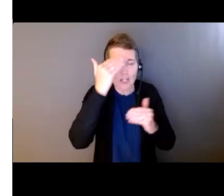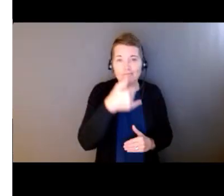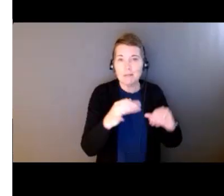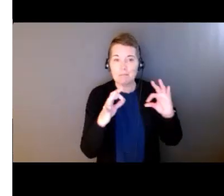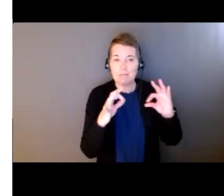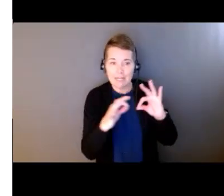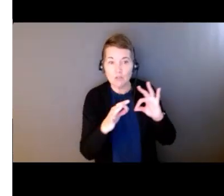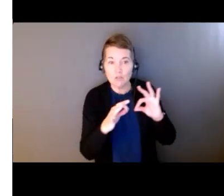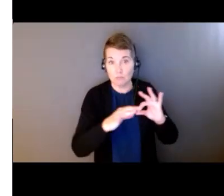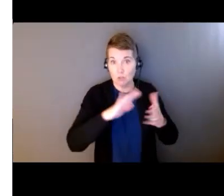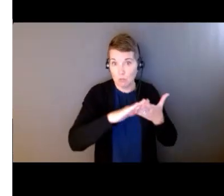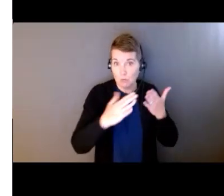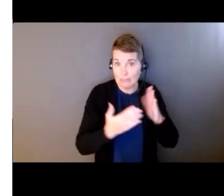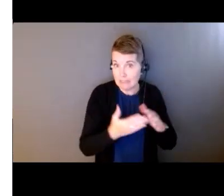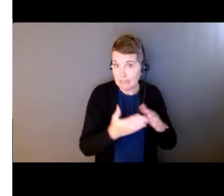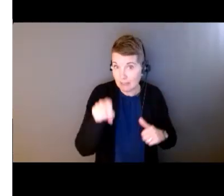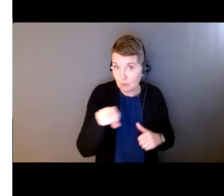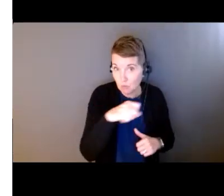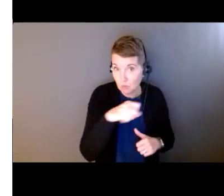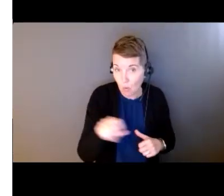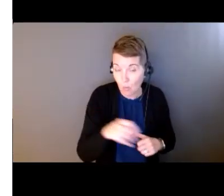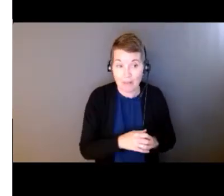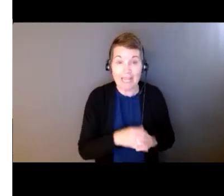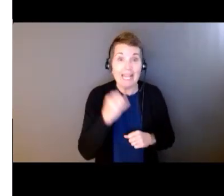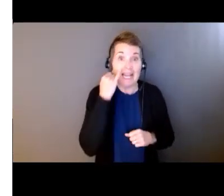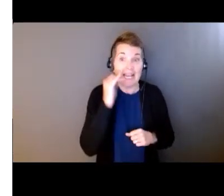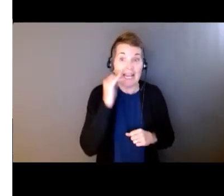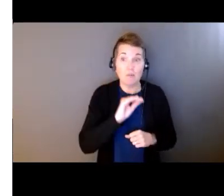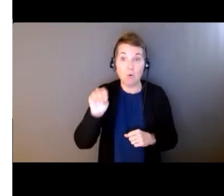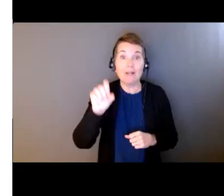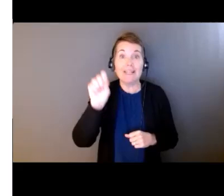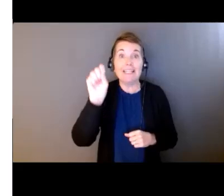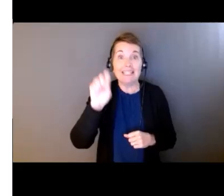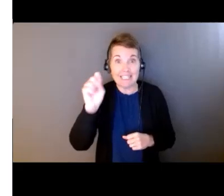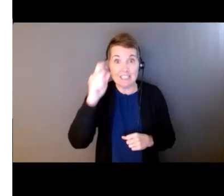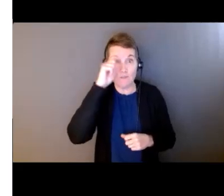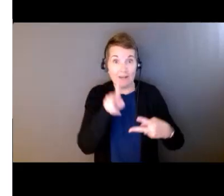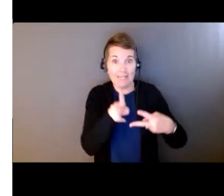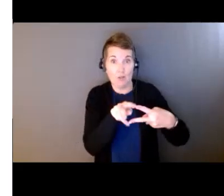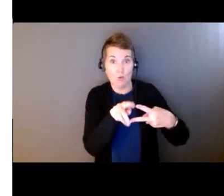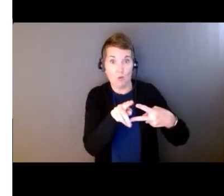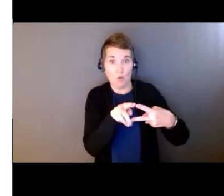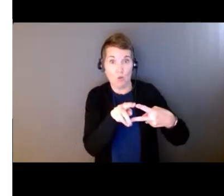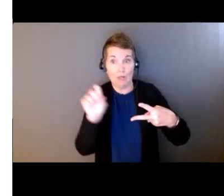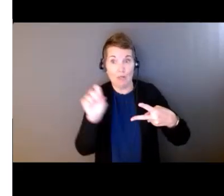Applicants responding yes to any of these questions will need to provide additional